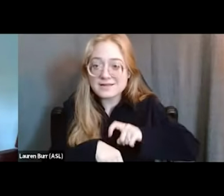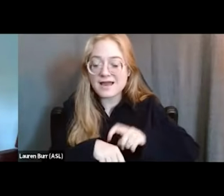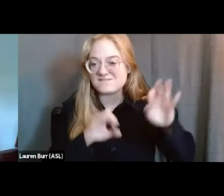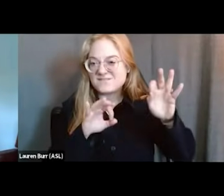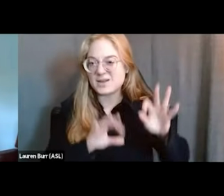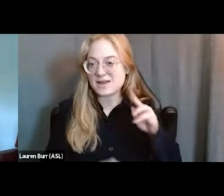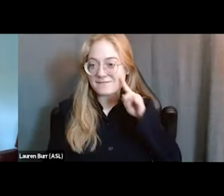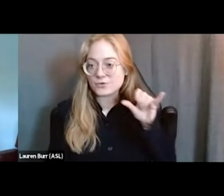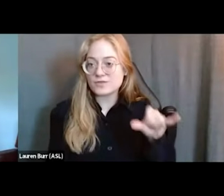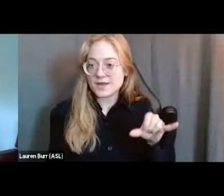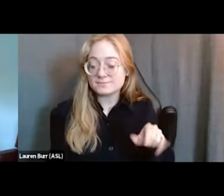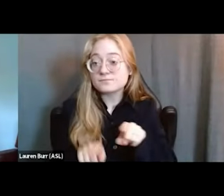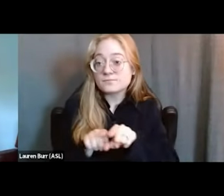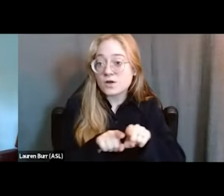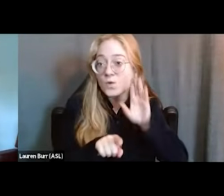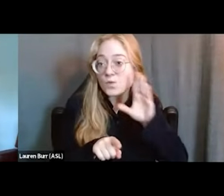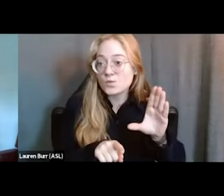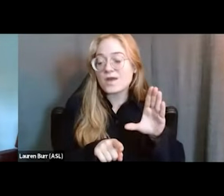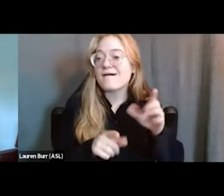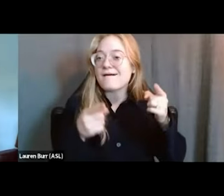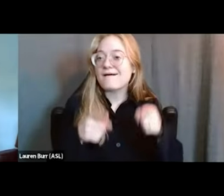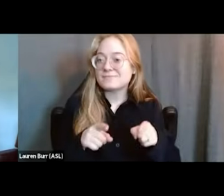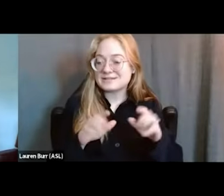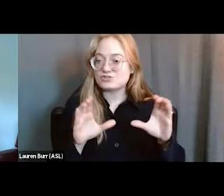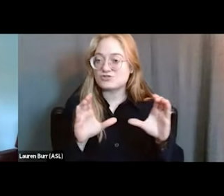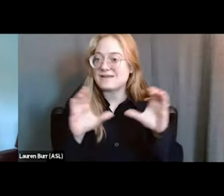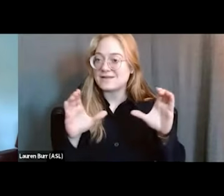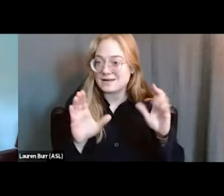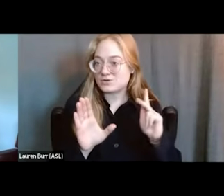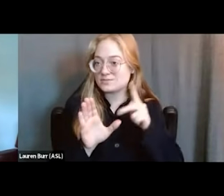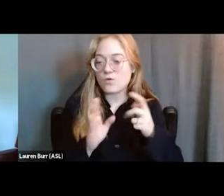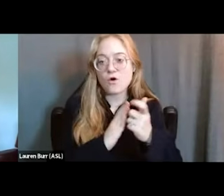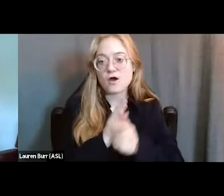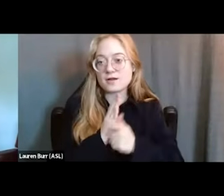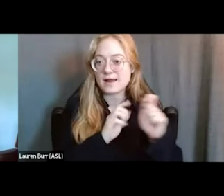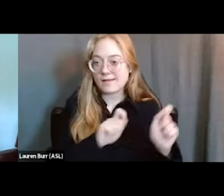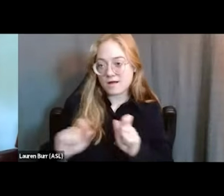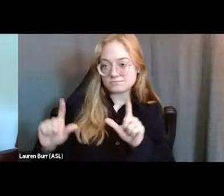It'll also come with a certificate of participation. You'll be automatically redirected to that